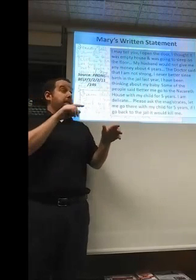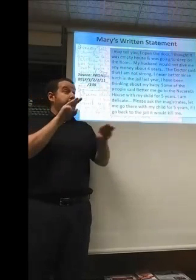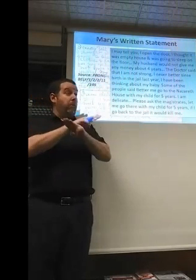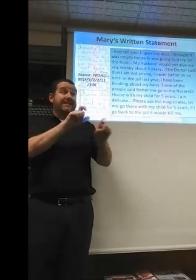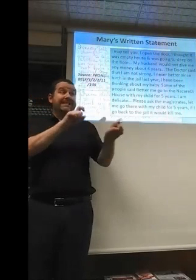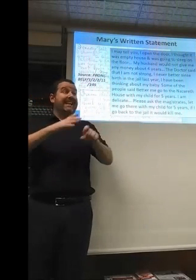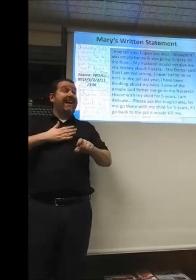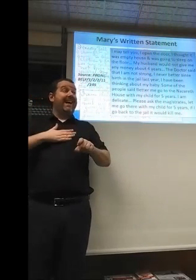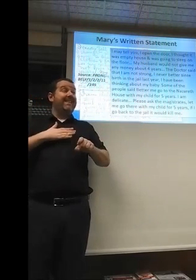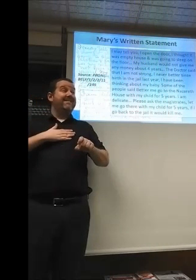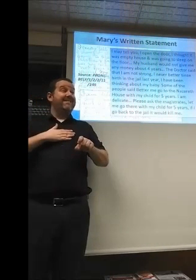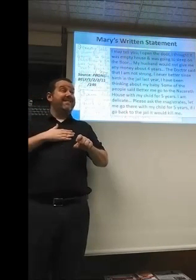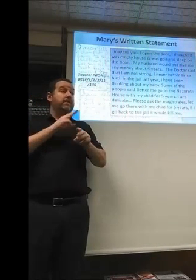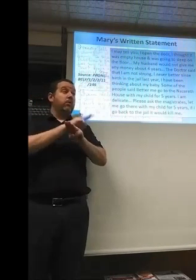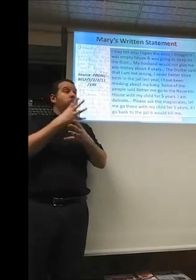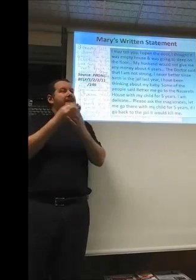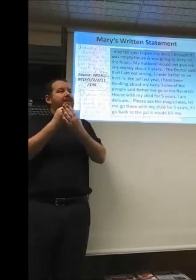was evidence of rape.